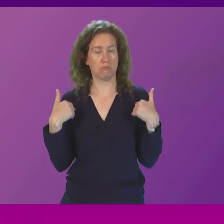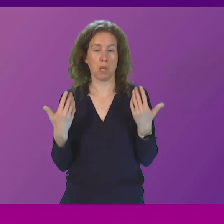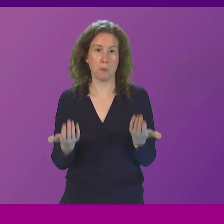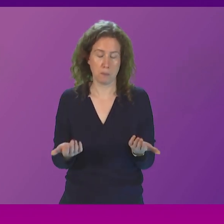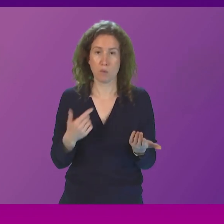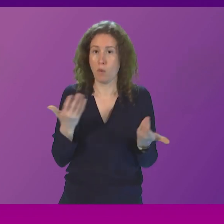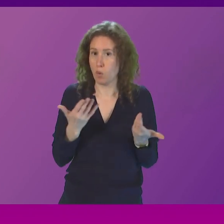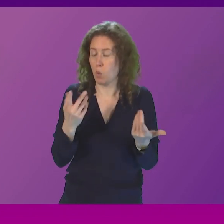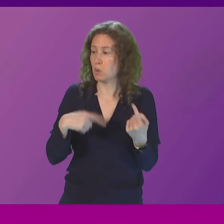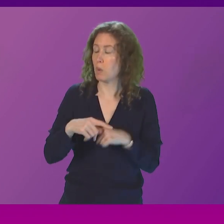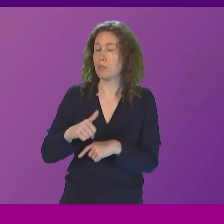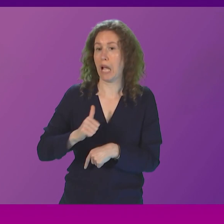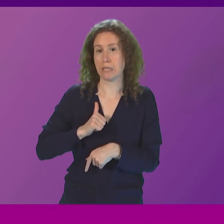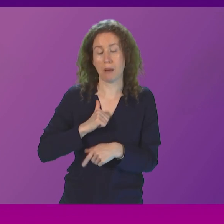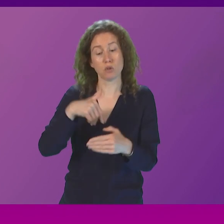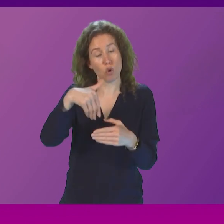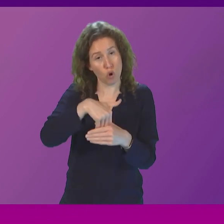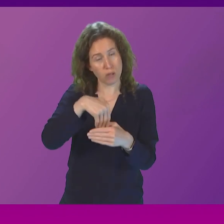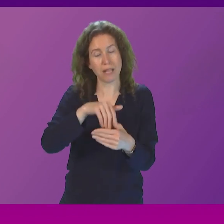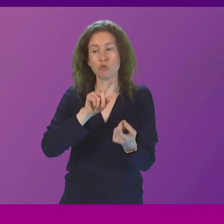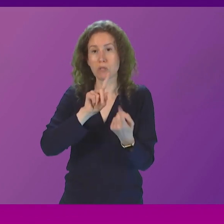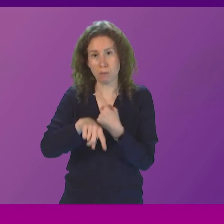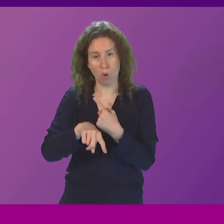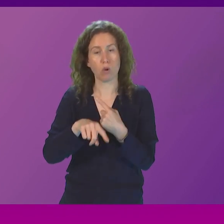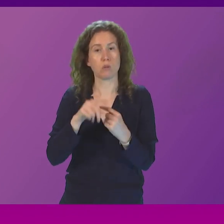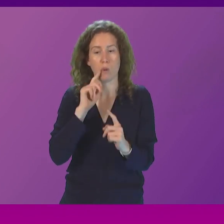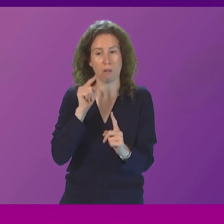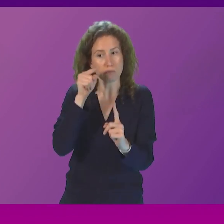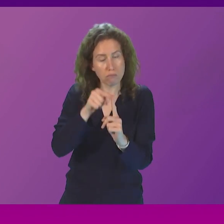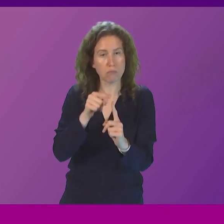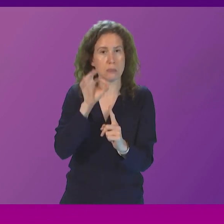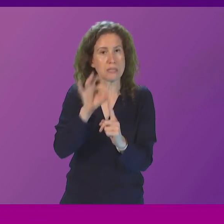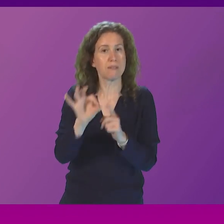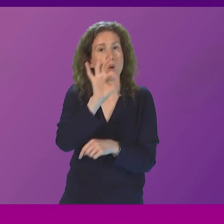We would always expect that the content of responses address specific questions that